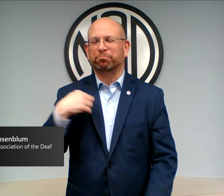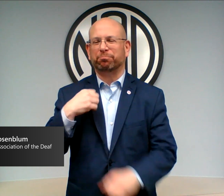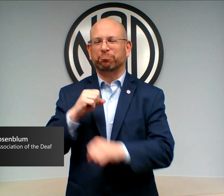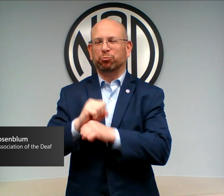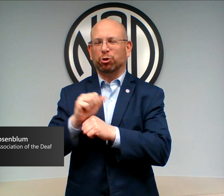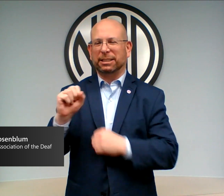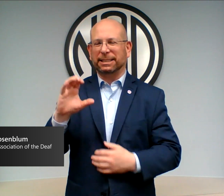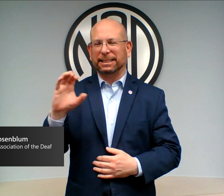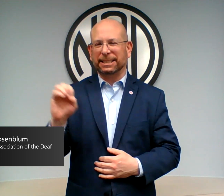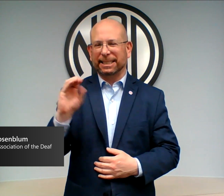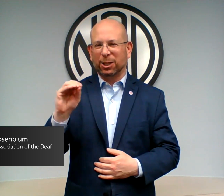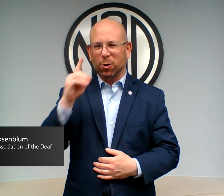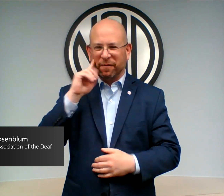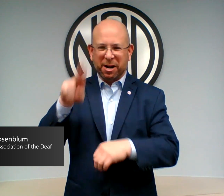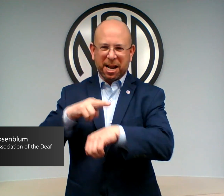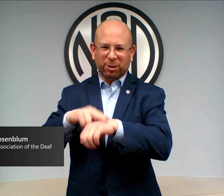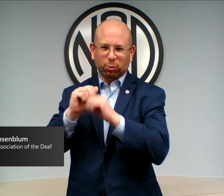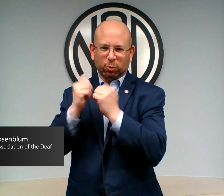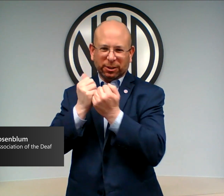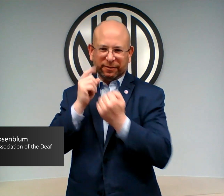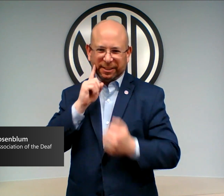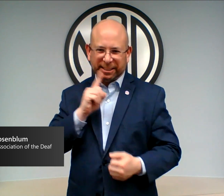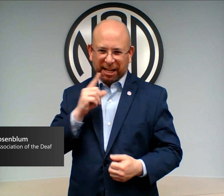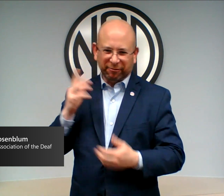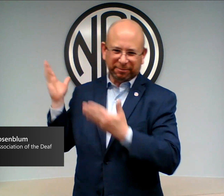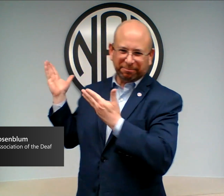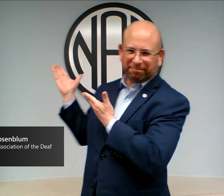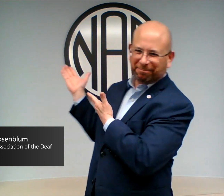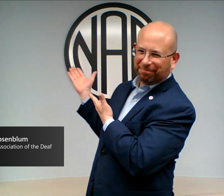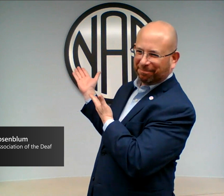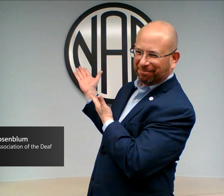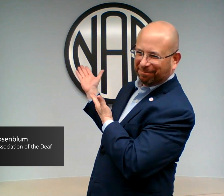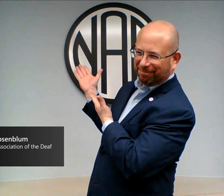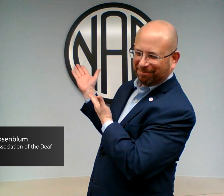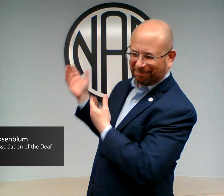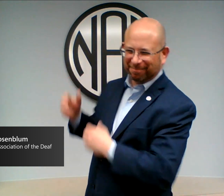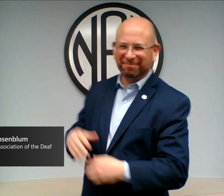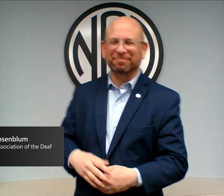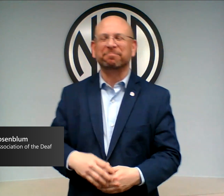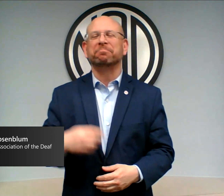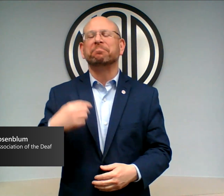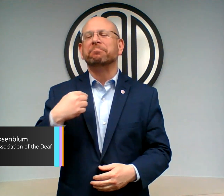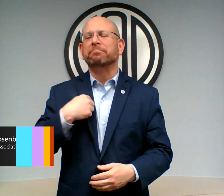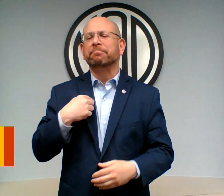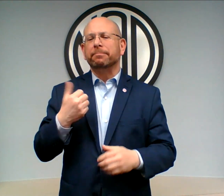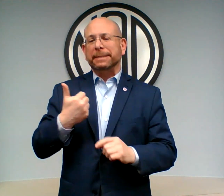I work as the CEO of the National Association of the Deaf, as you can see by the crest behind me.